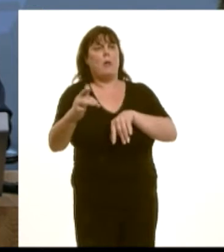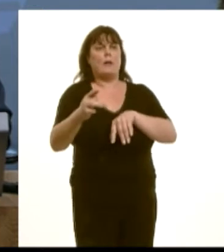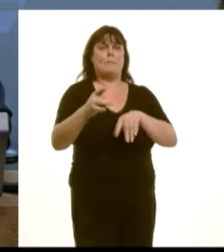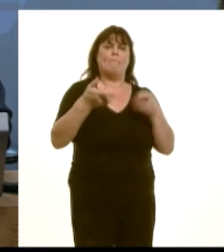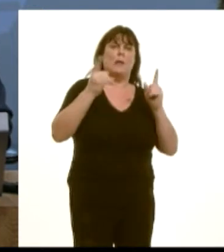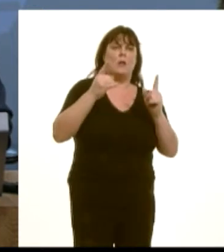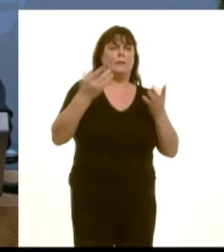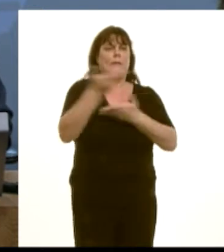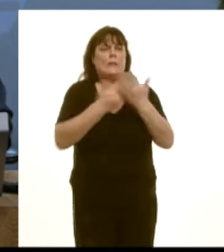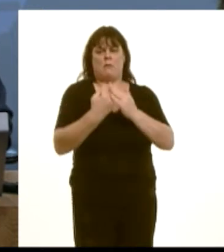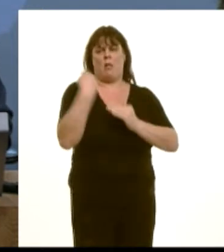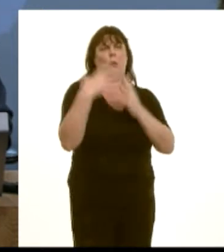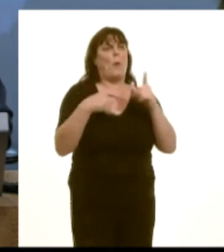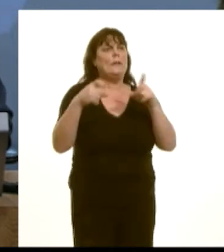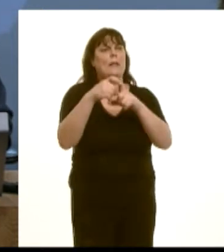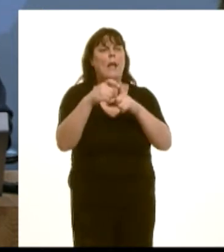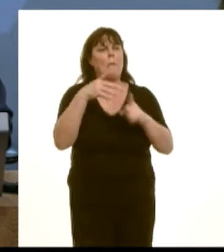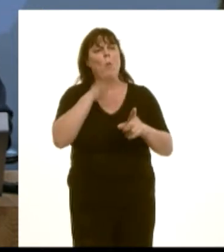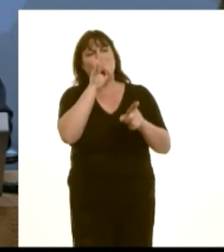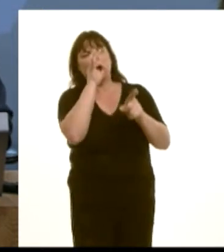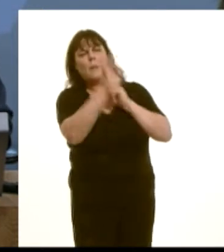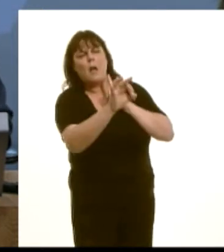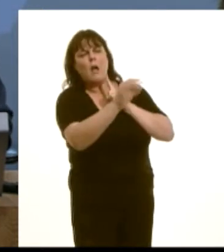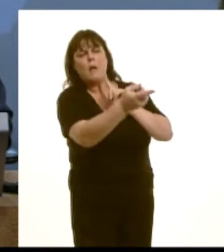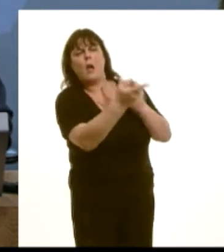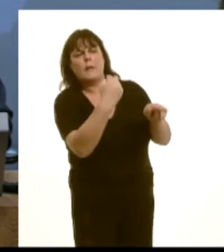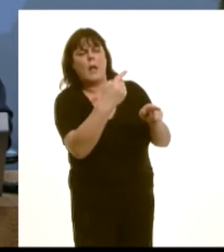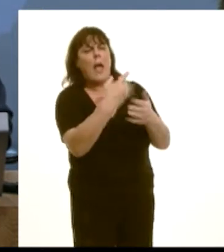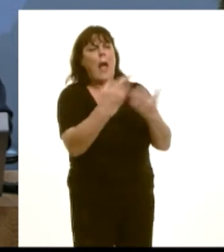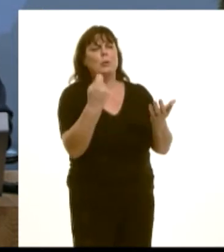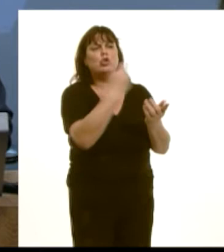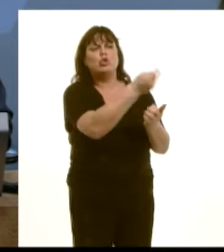but could you give me a specific answer, please, as to what type of fares the Welsh Government